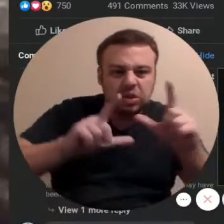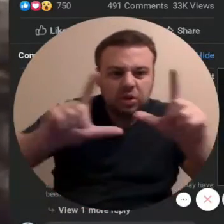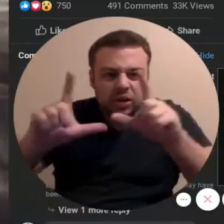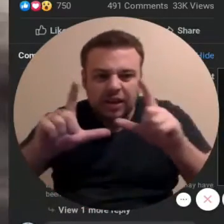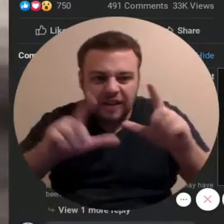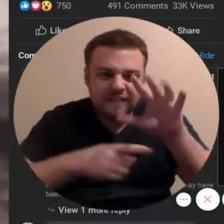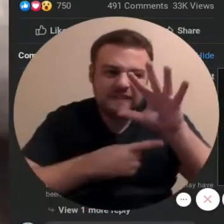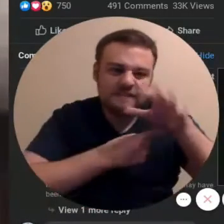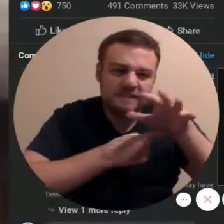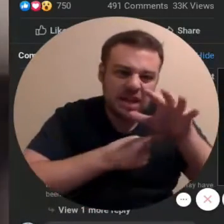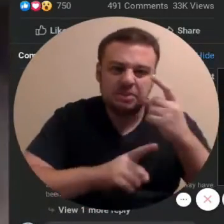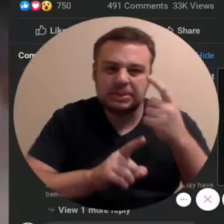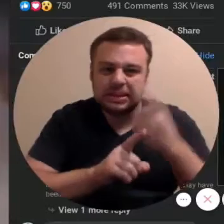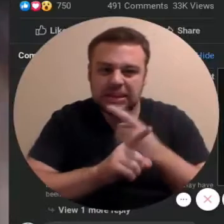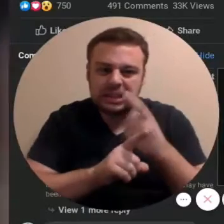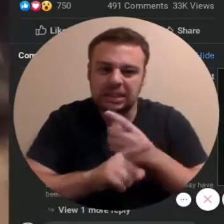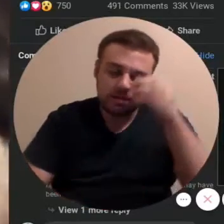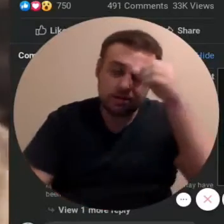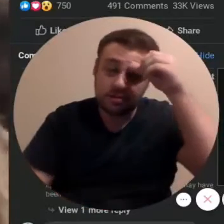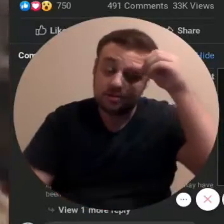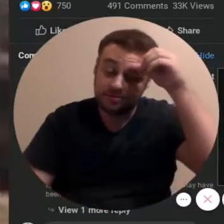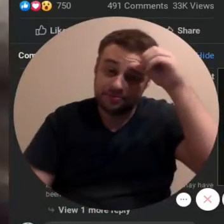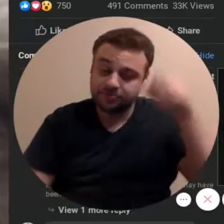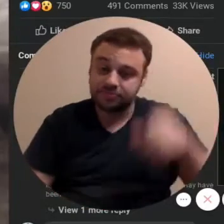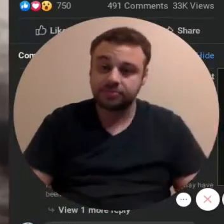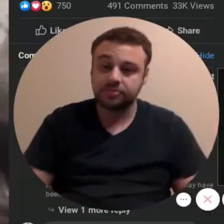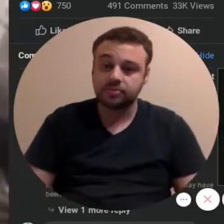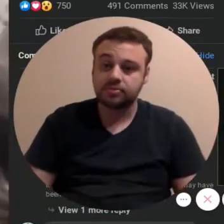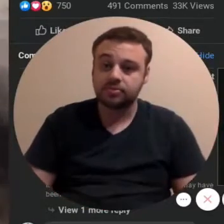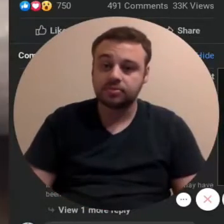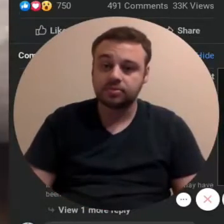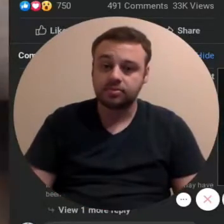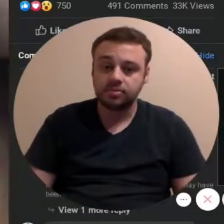So I'm trying to keep him in frame. I'm sorry if I don't. Can you see it?